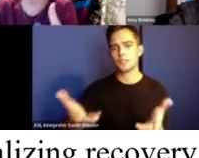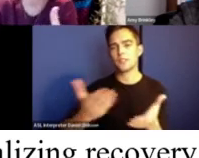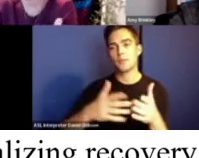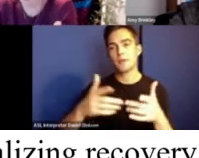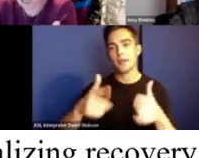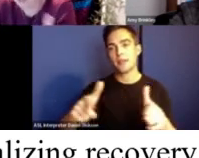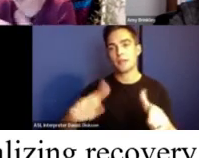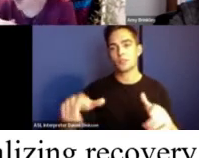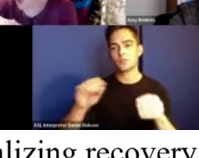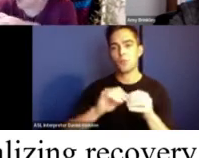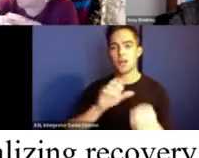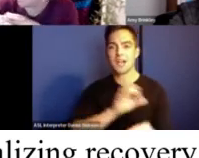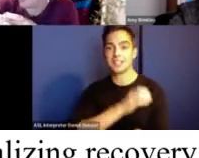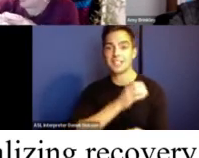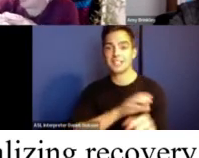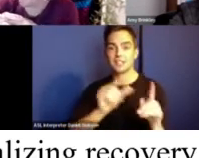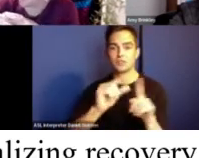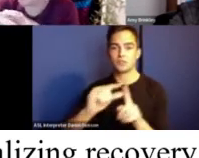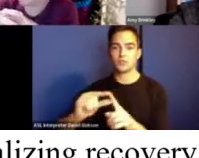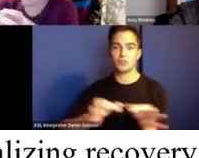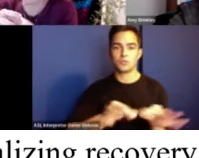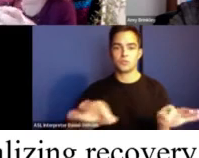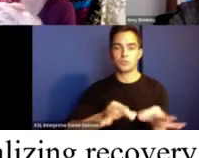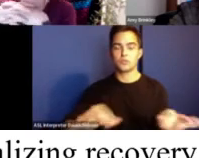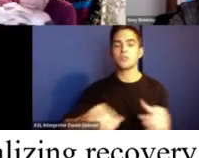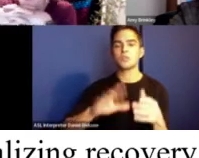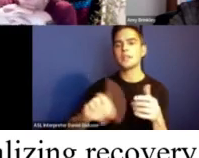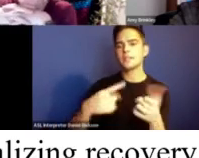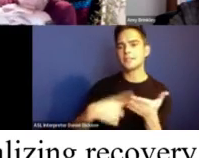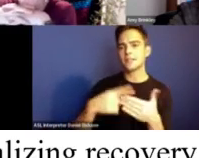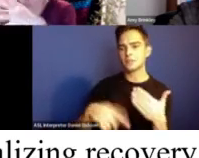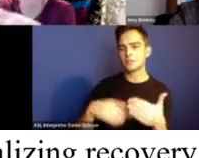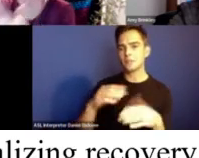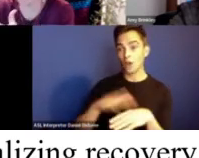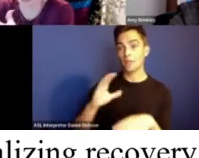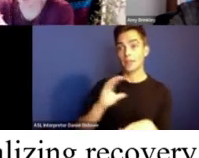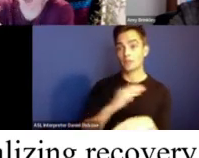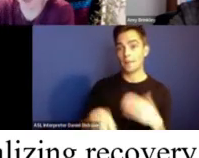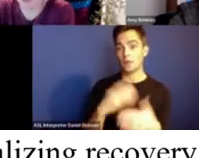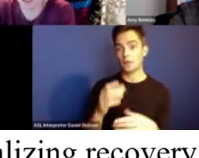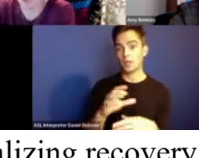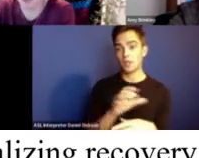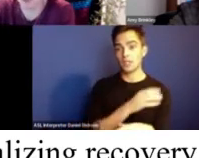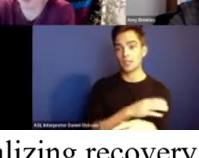clinical based. And has there been any discussion on the council about the clinical vocabulary and some of the in